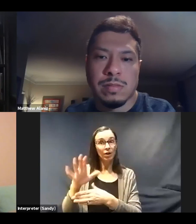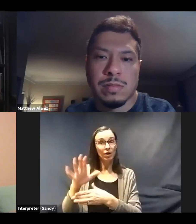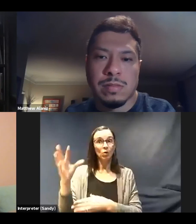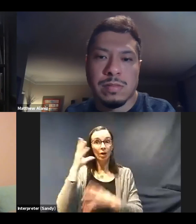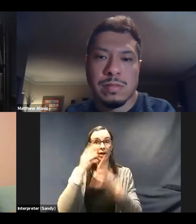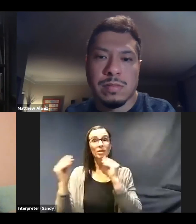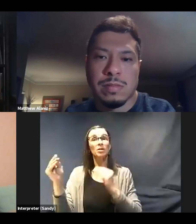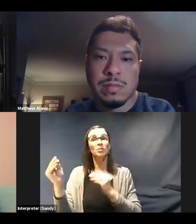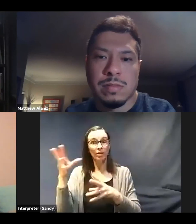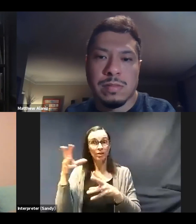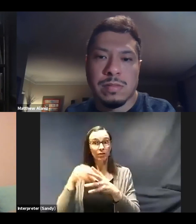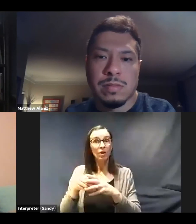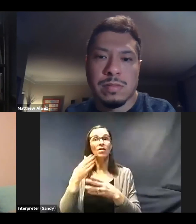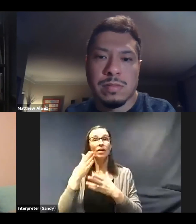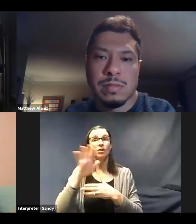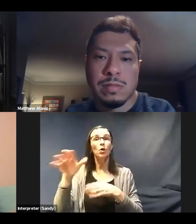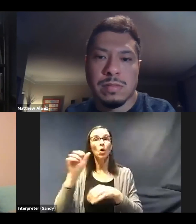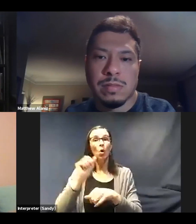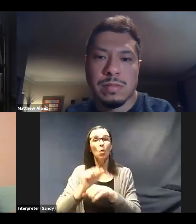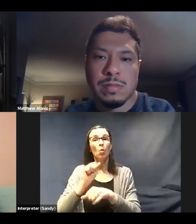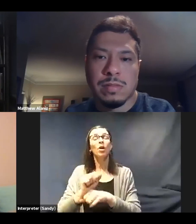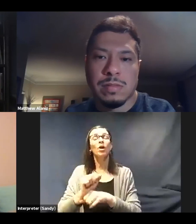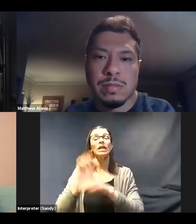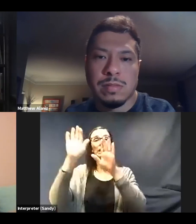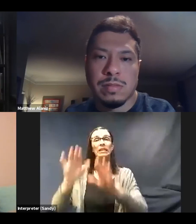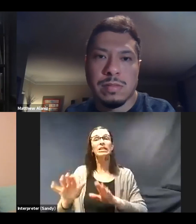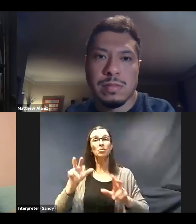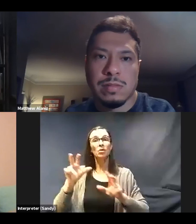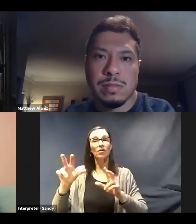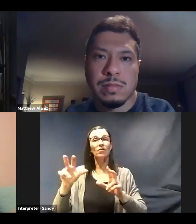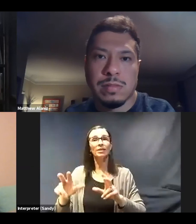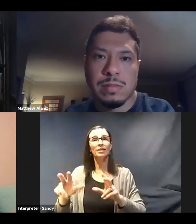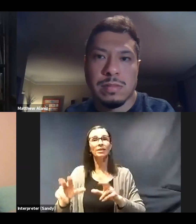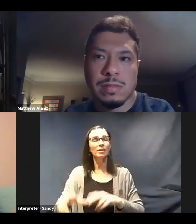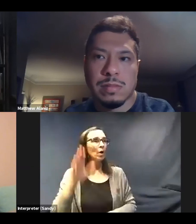Emily Beitiks: Hopefully, join us for future programs like this, we know it's a hard moment right now of isolation and.